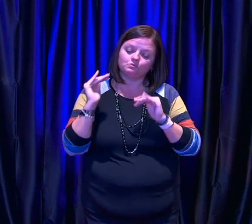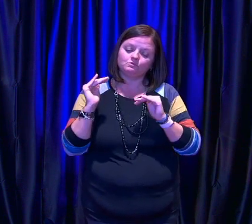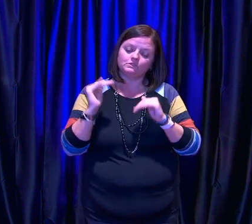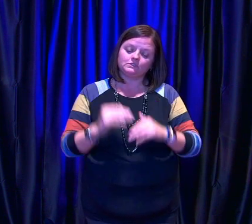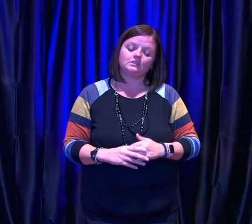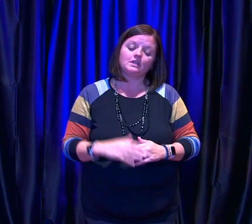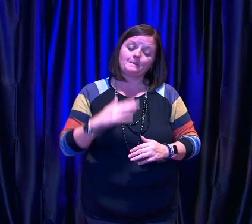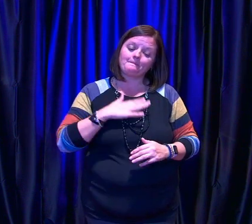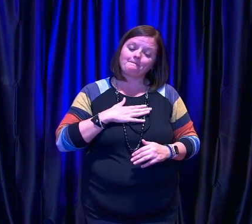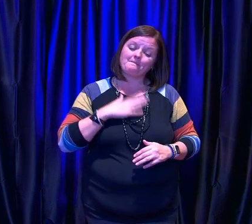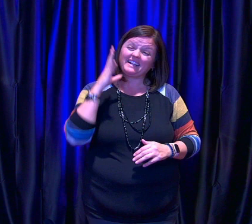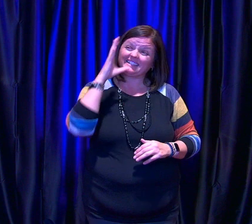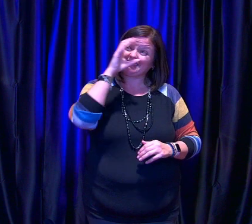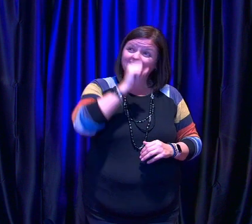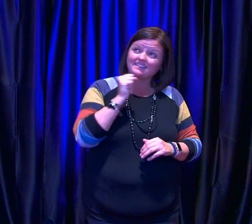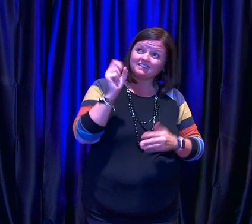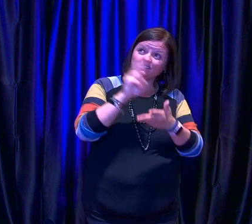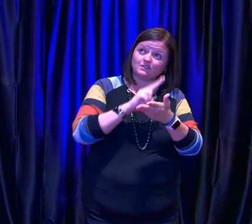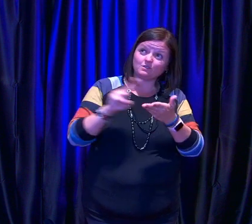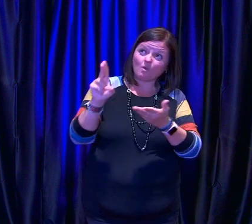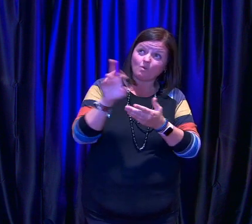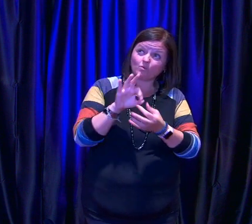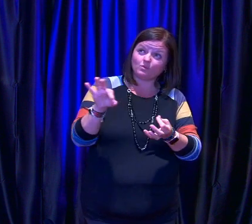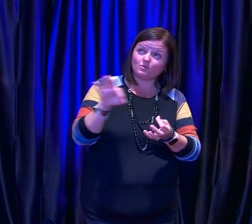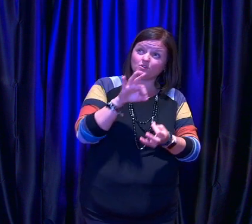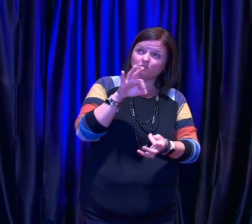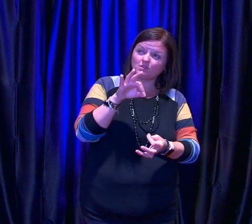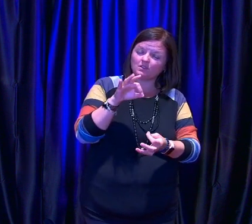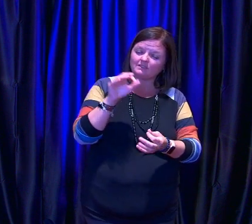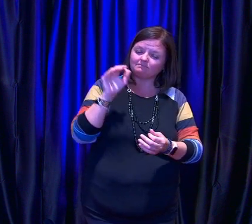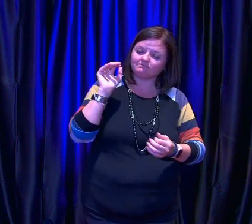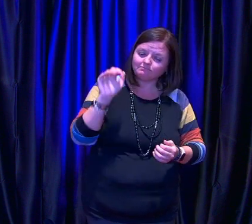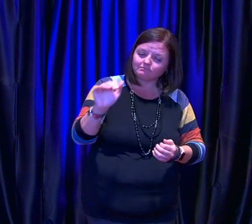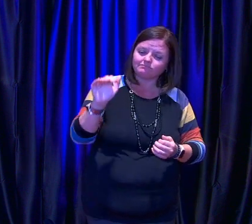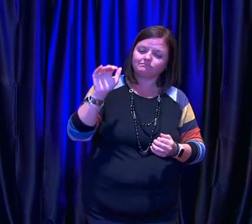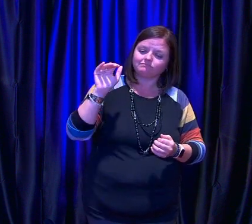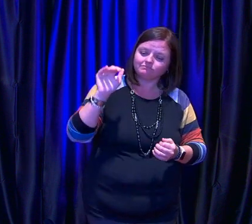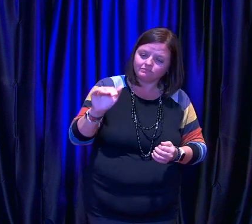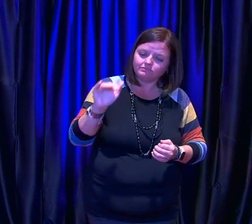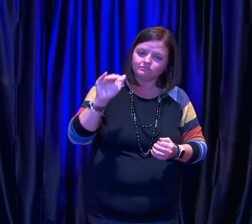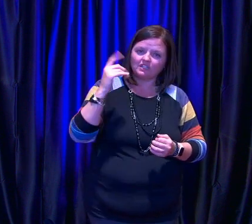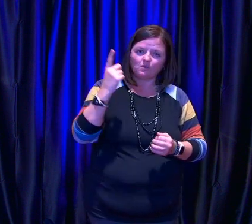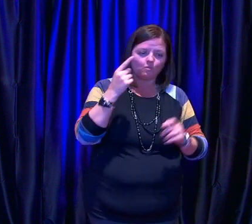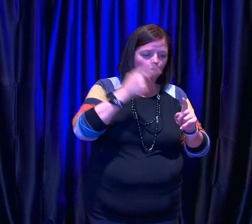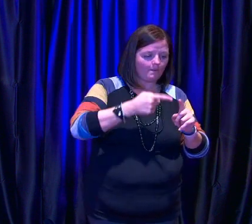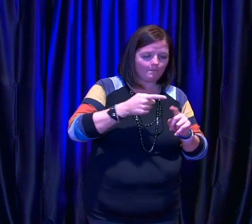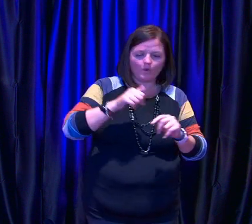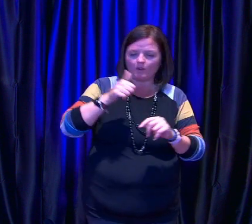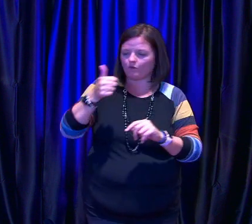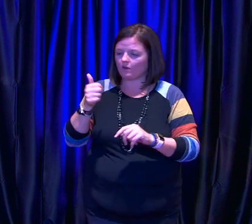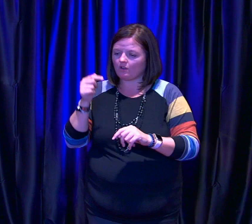my guess is the holy spirit is prodding at one point or another saying you've